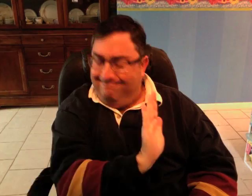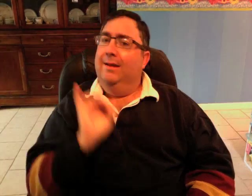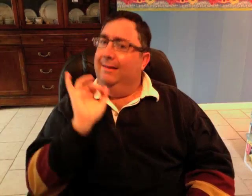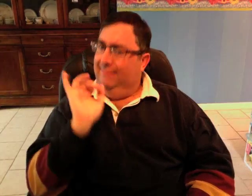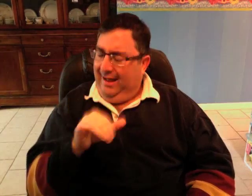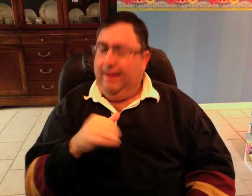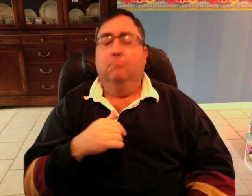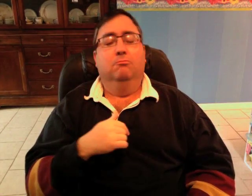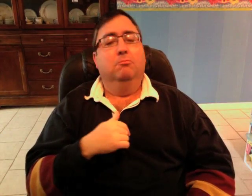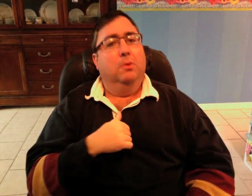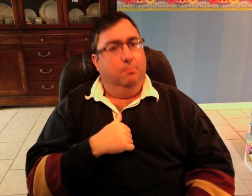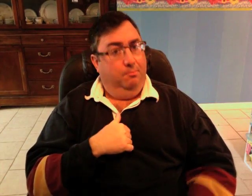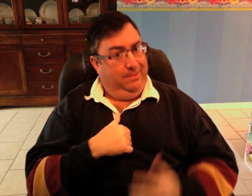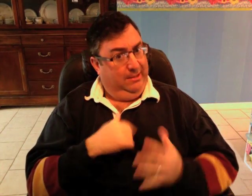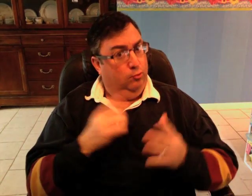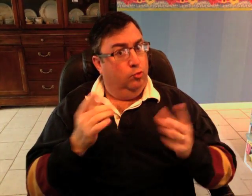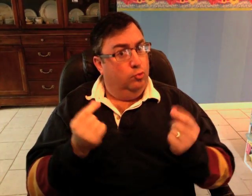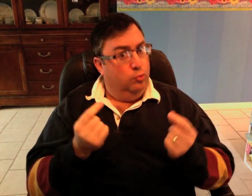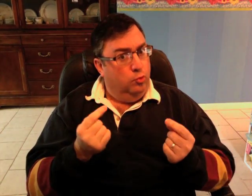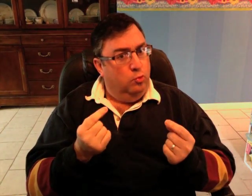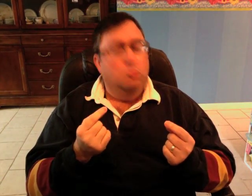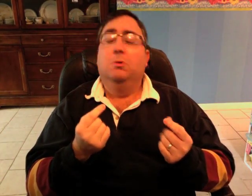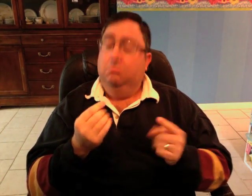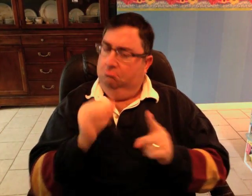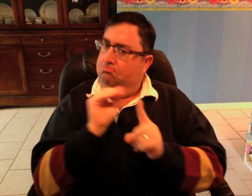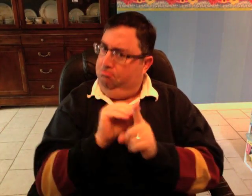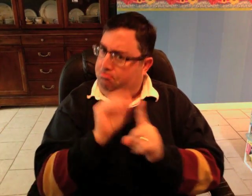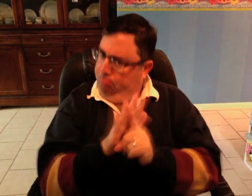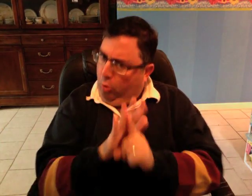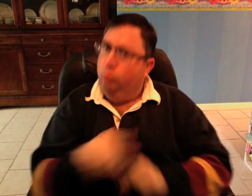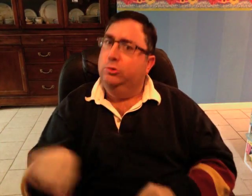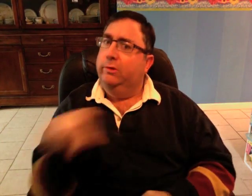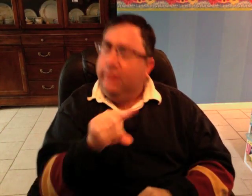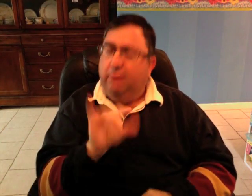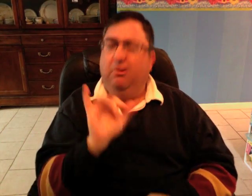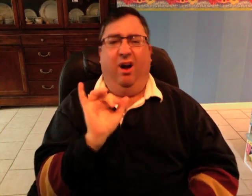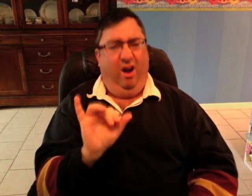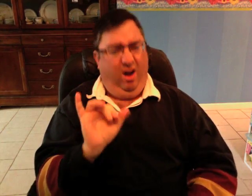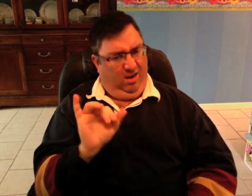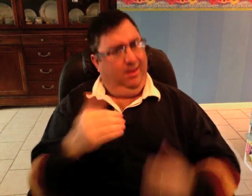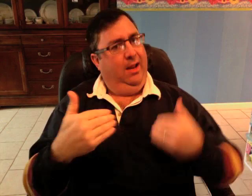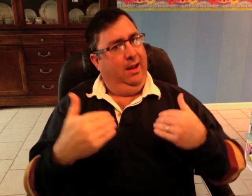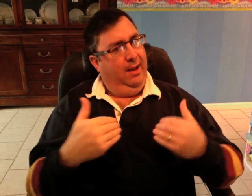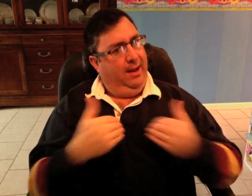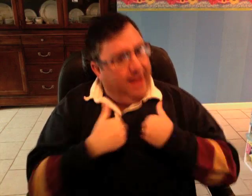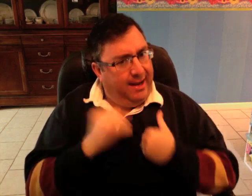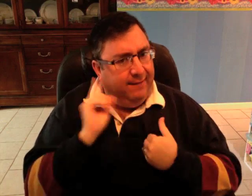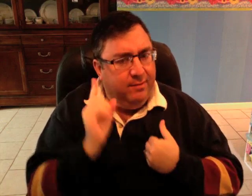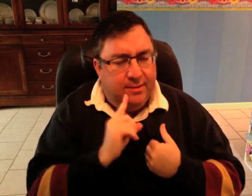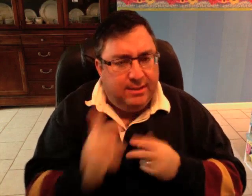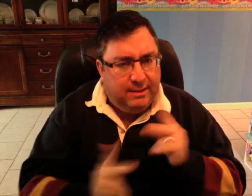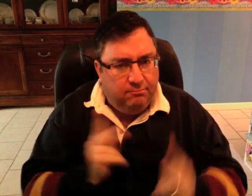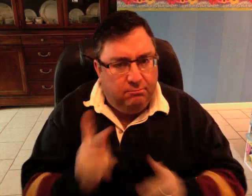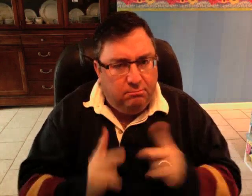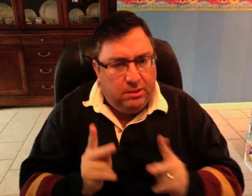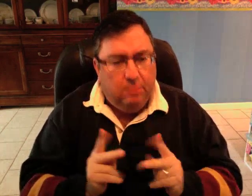Doing this, I give them exposure to Deaf people,